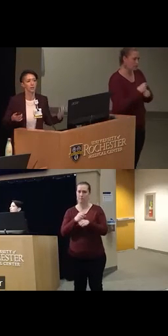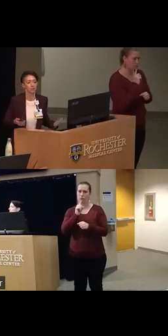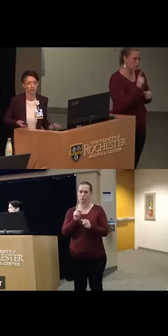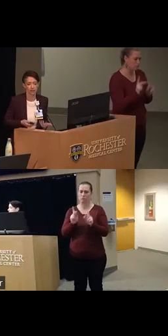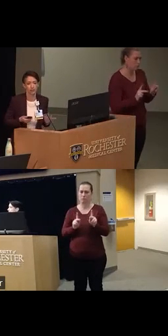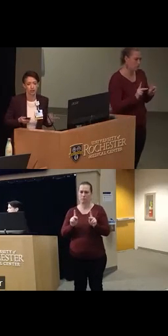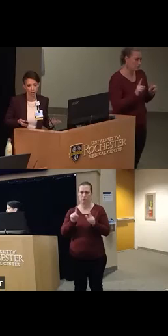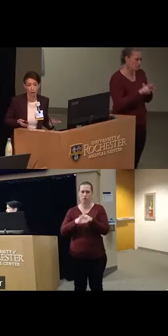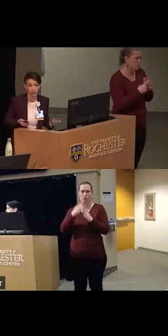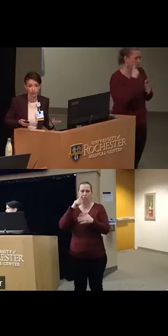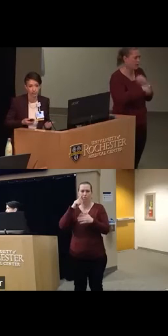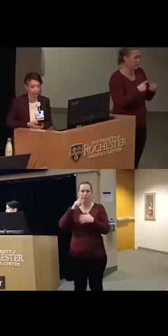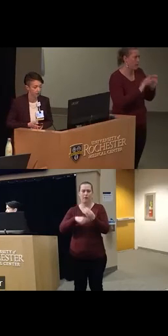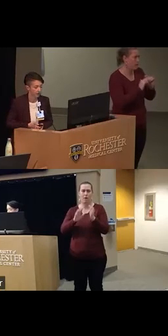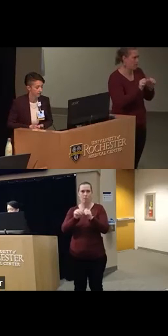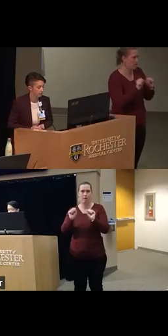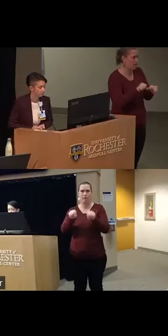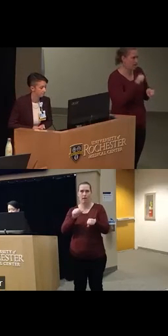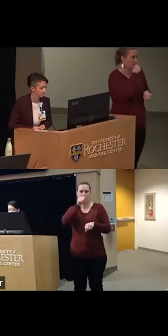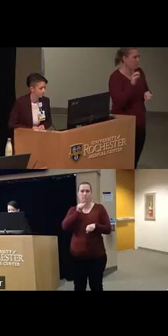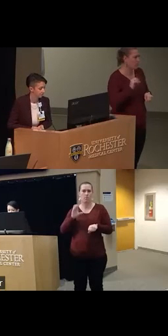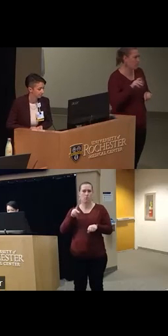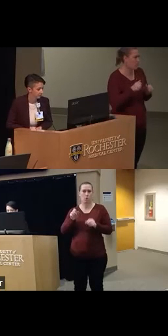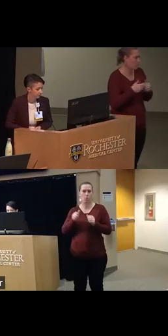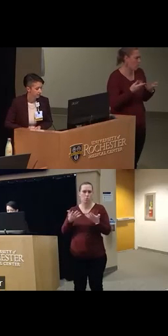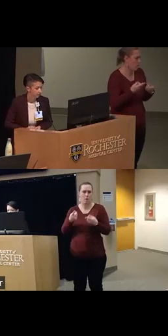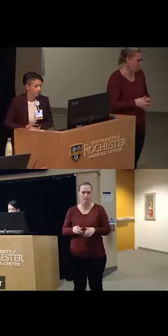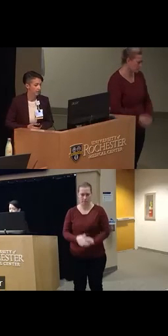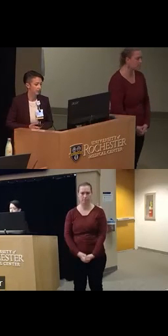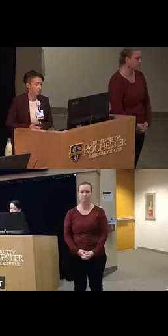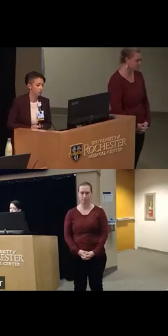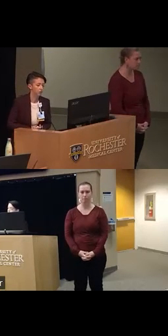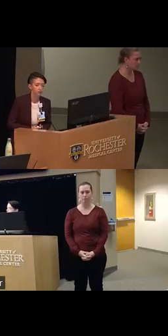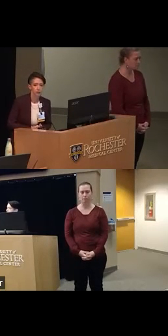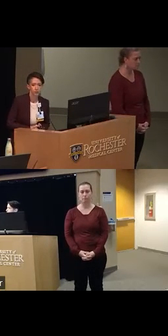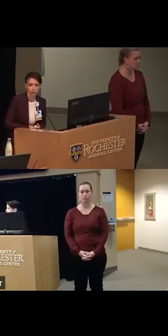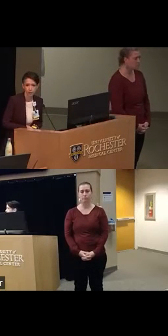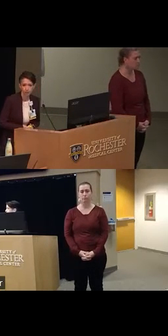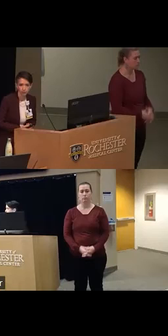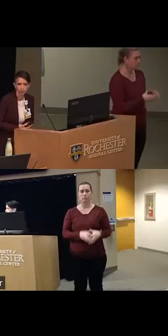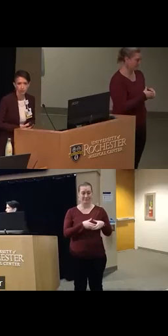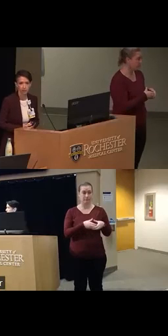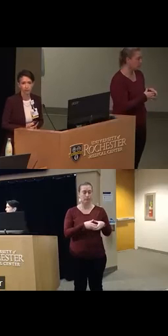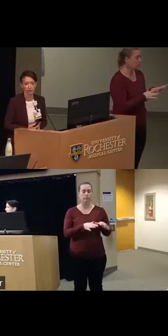about proactively Co coping with that event once we've done those two steps then we start